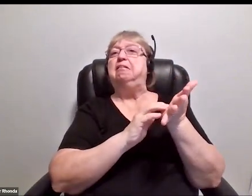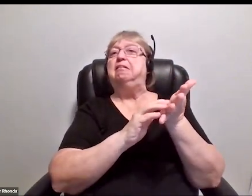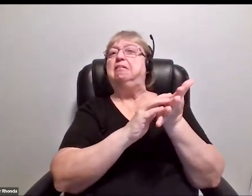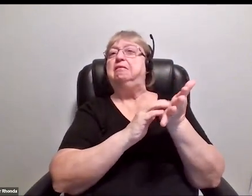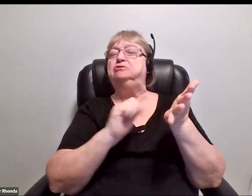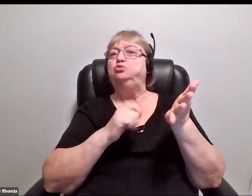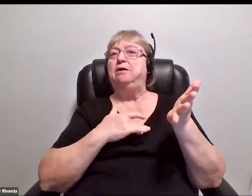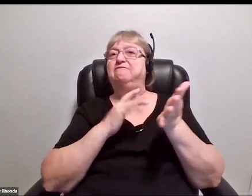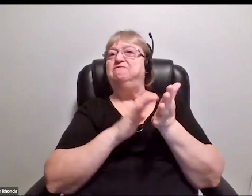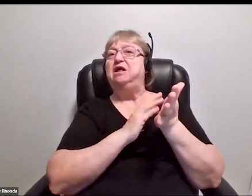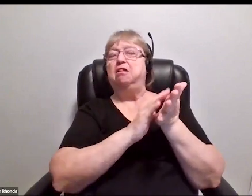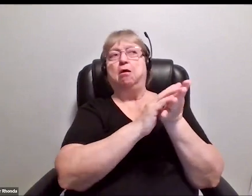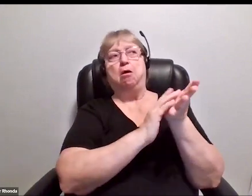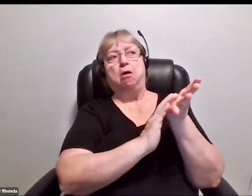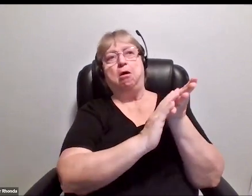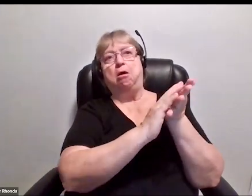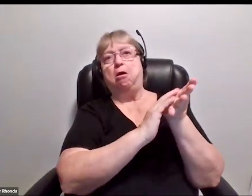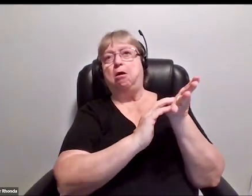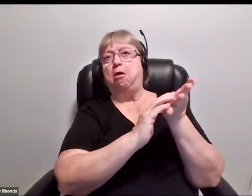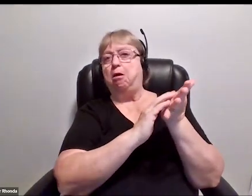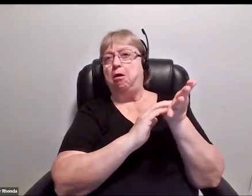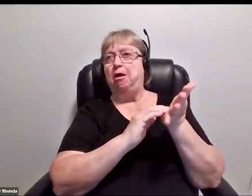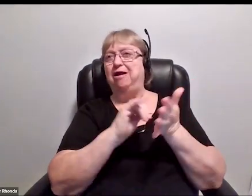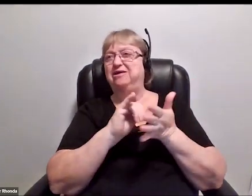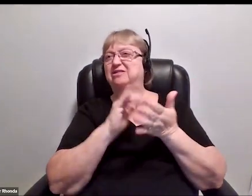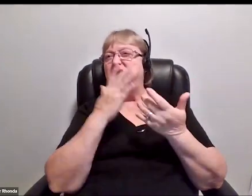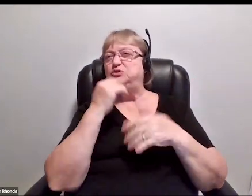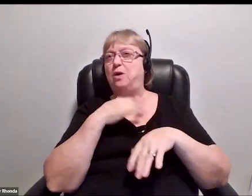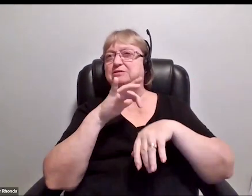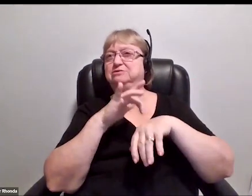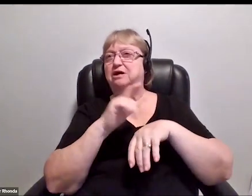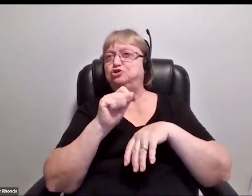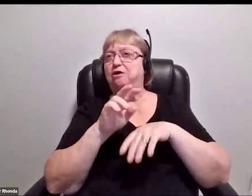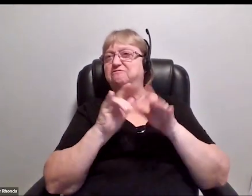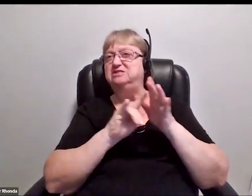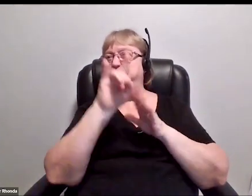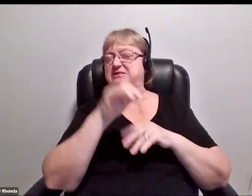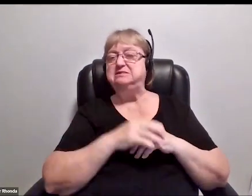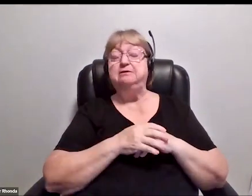with their touch. That's why touch of space weather. I would like to quickly say